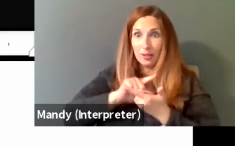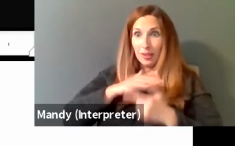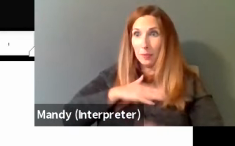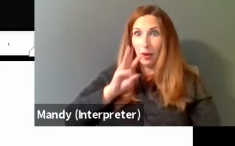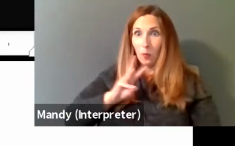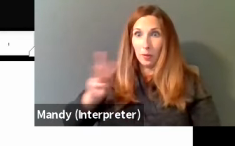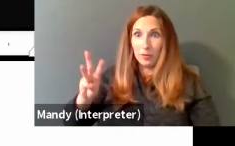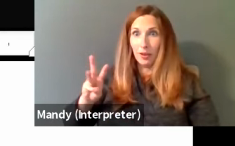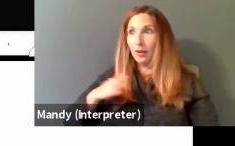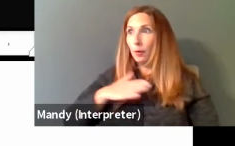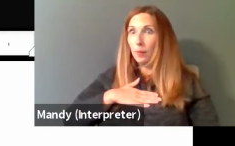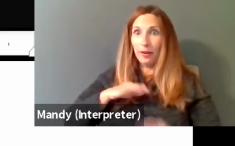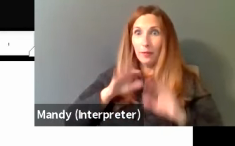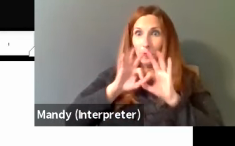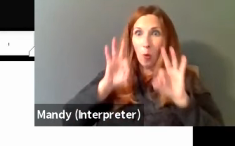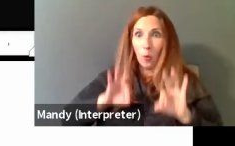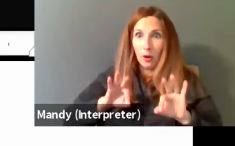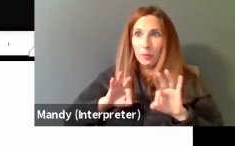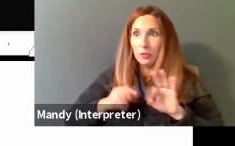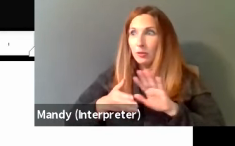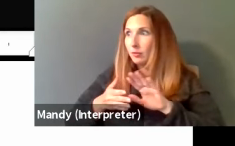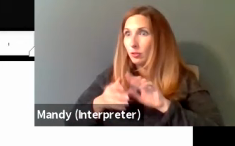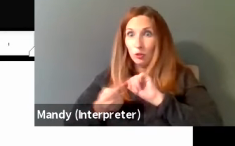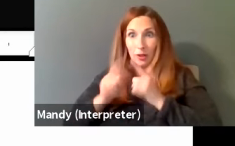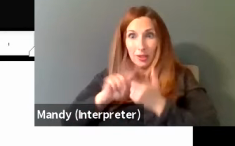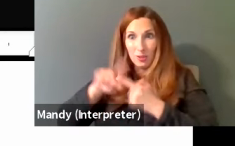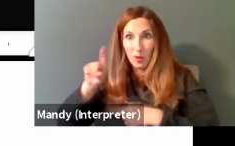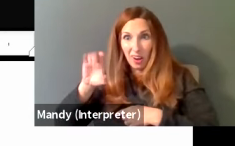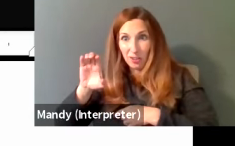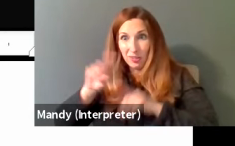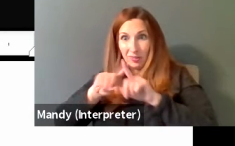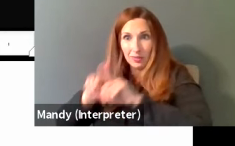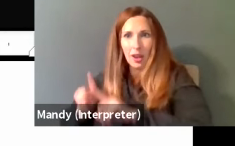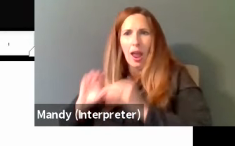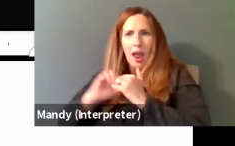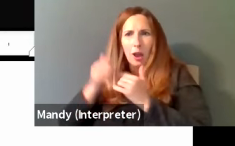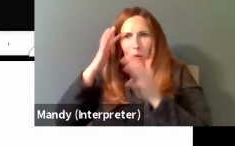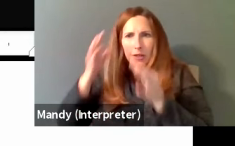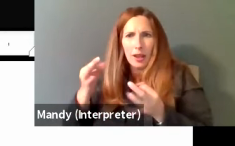or my intake forms into a hundred languages. How can I decide how many I need to do